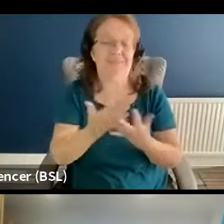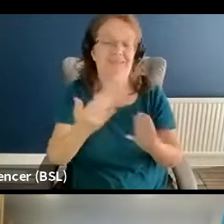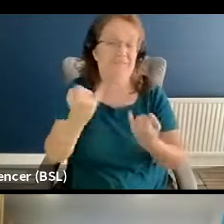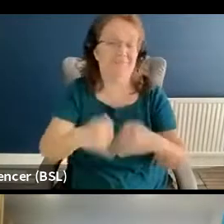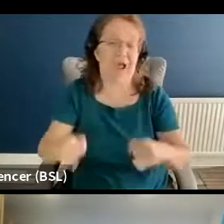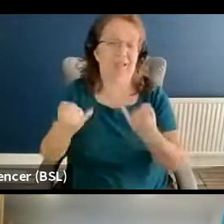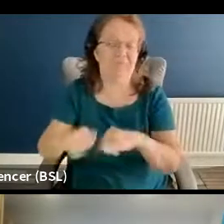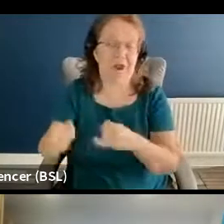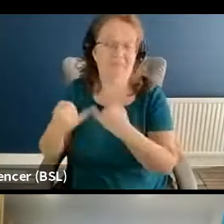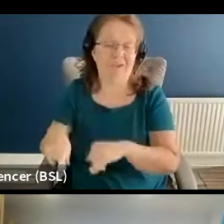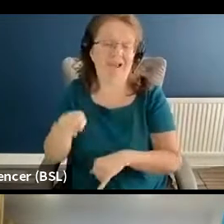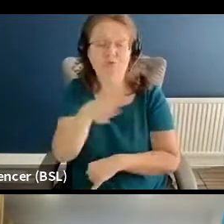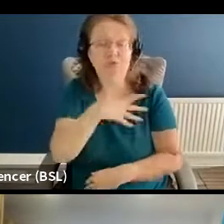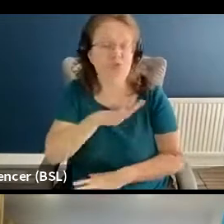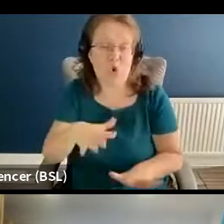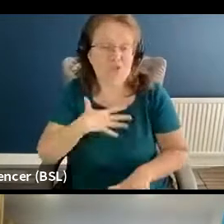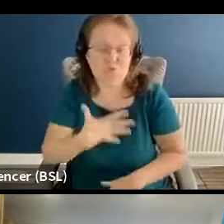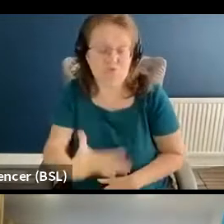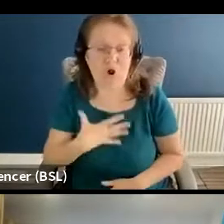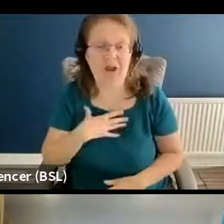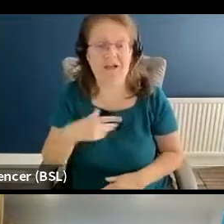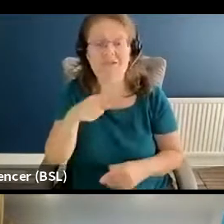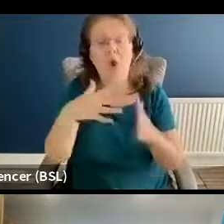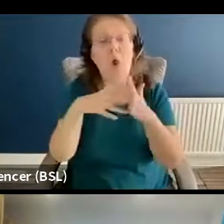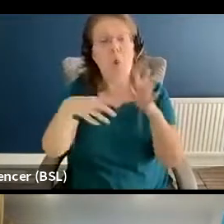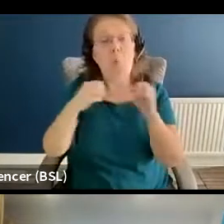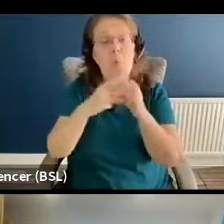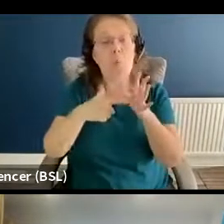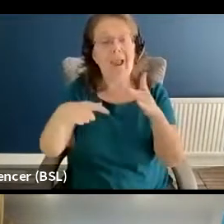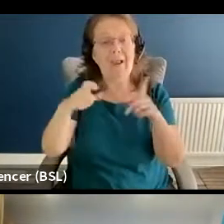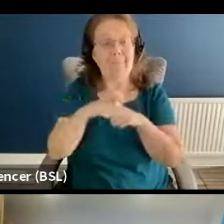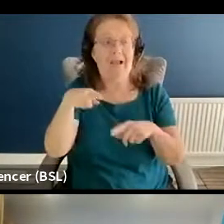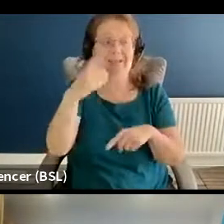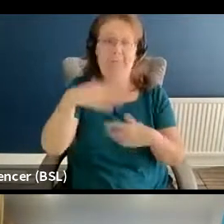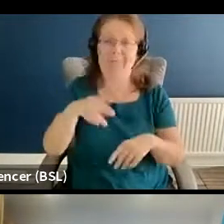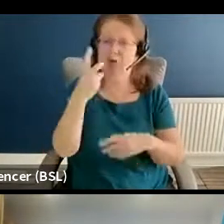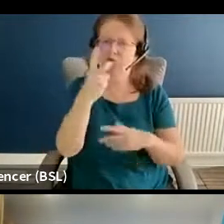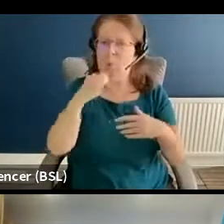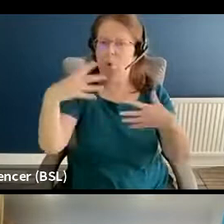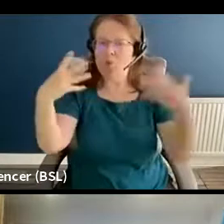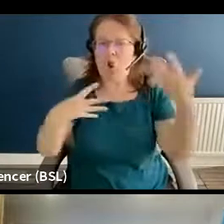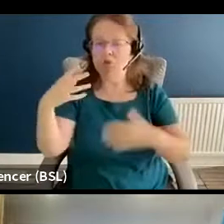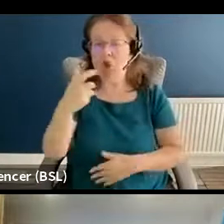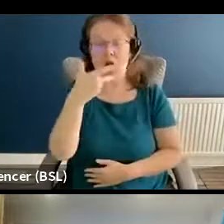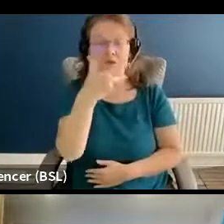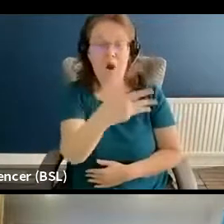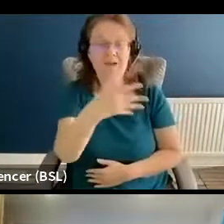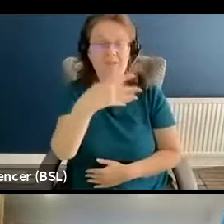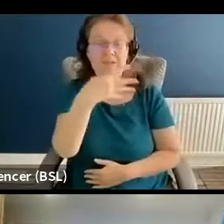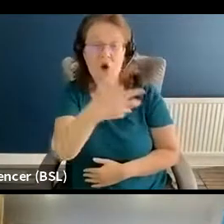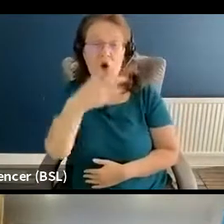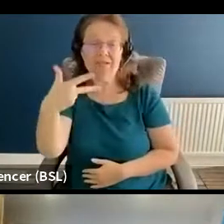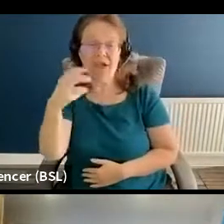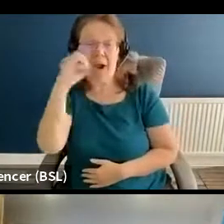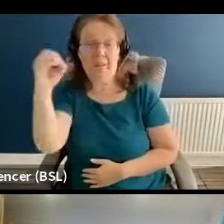A study by WebAIM as recent as 2019, found that 98% of the top 1 million web pages failed